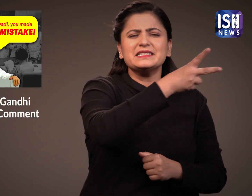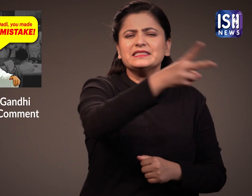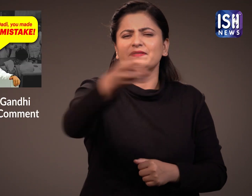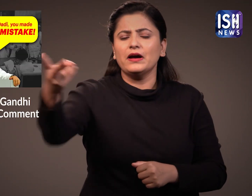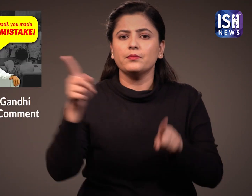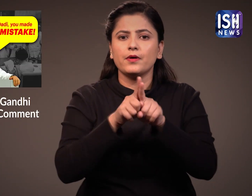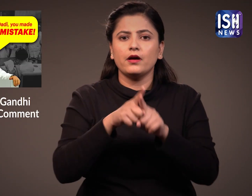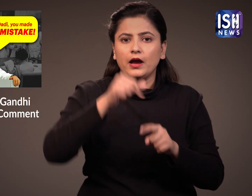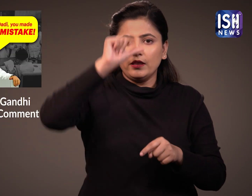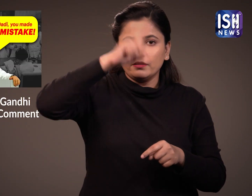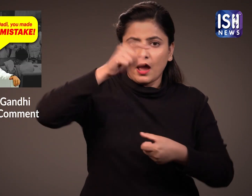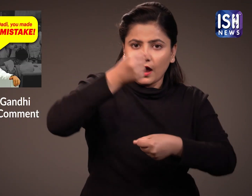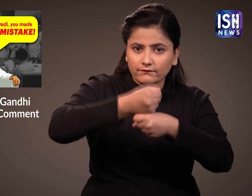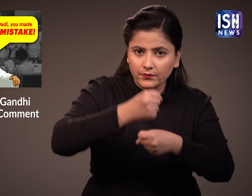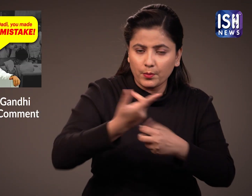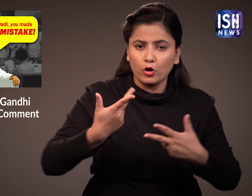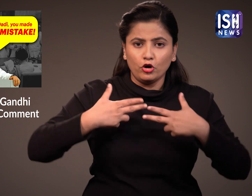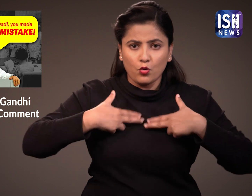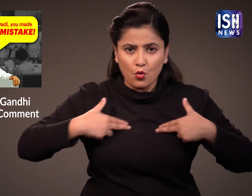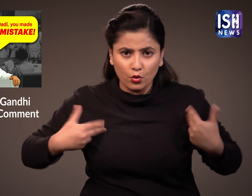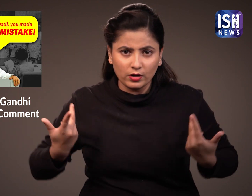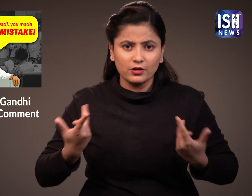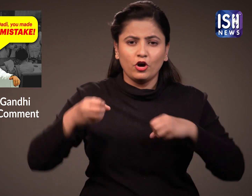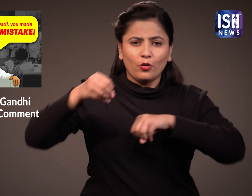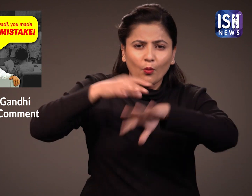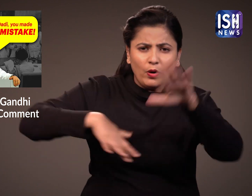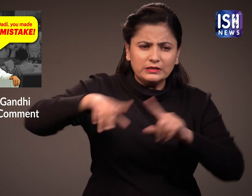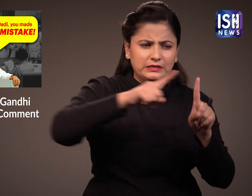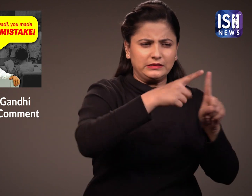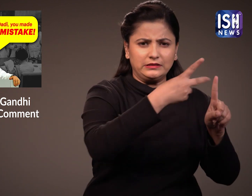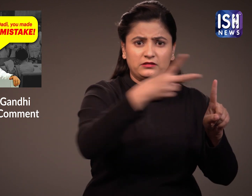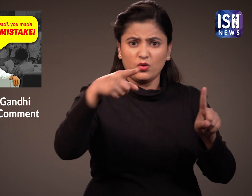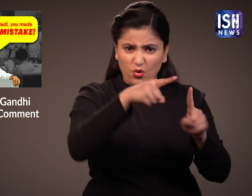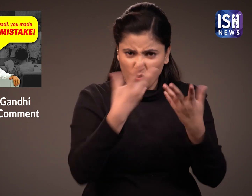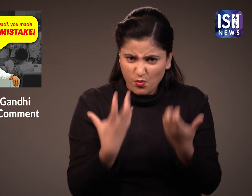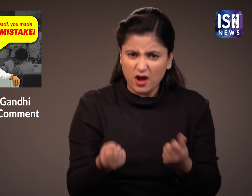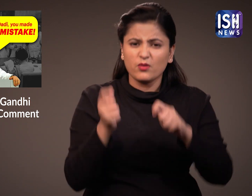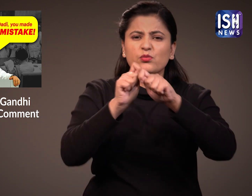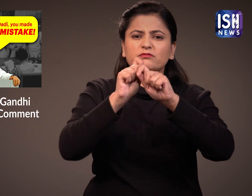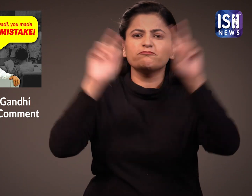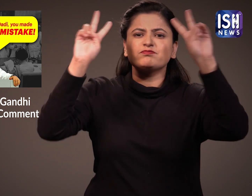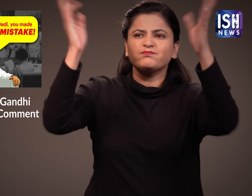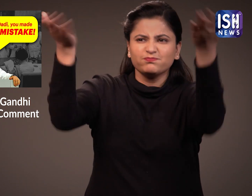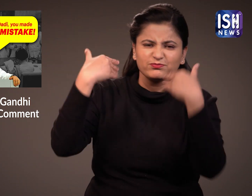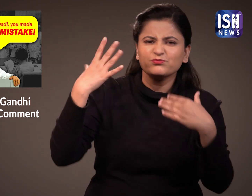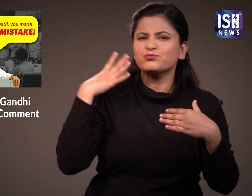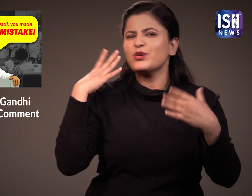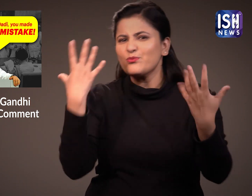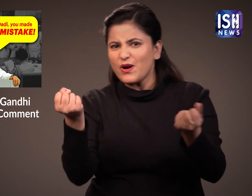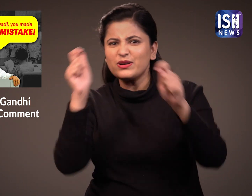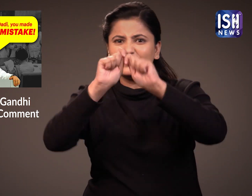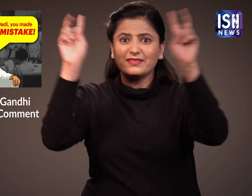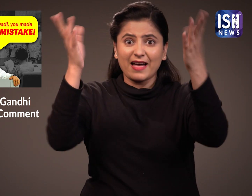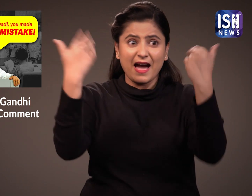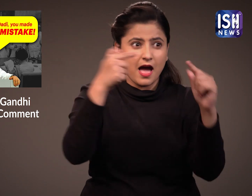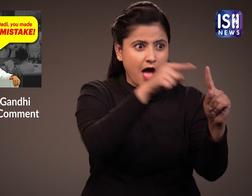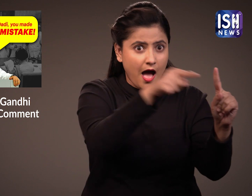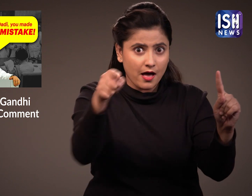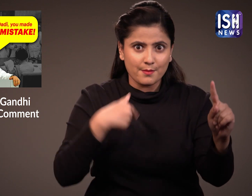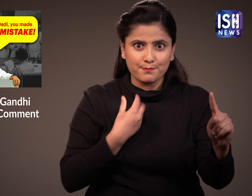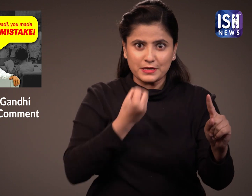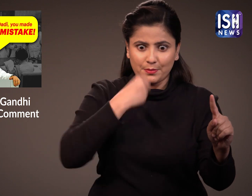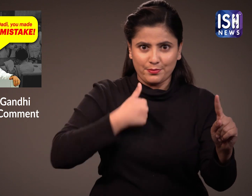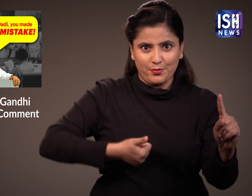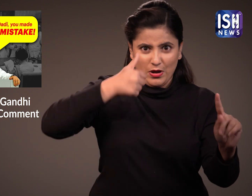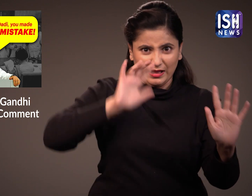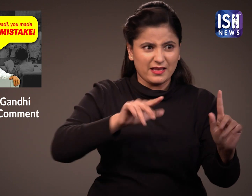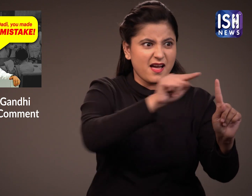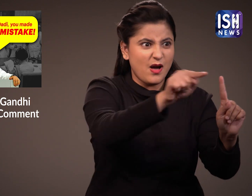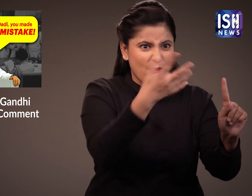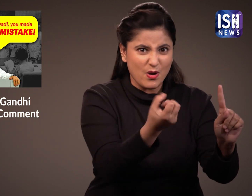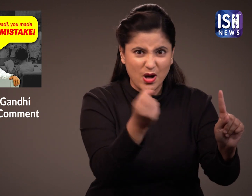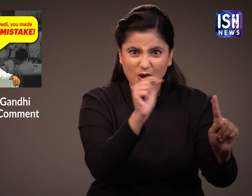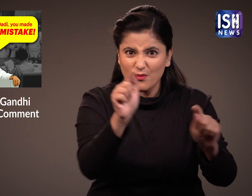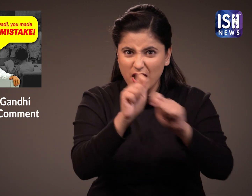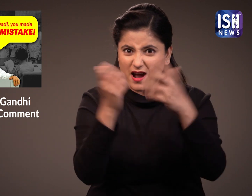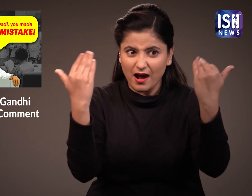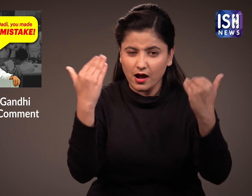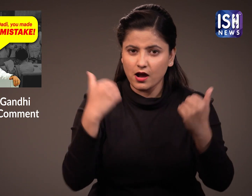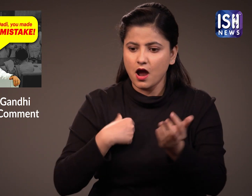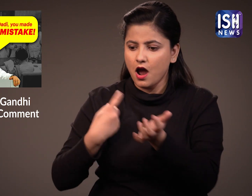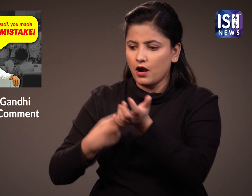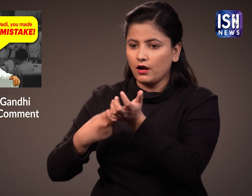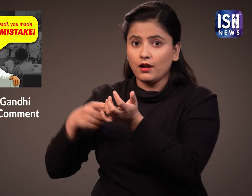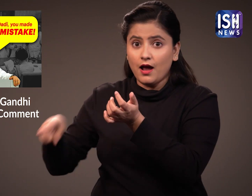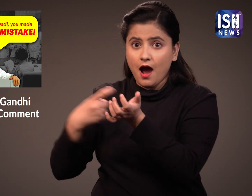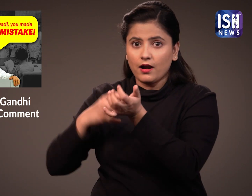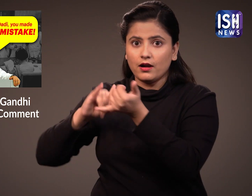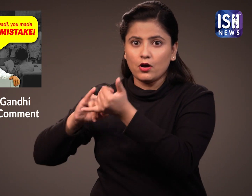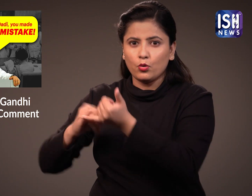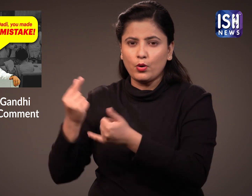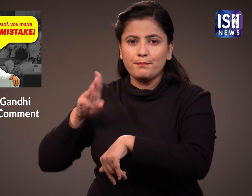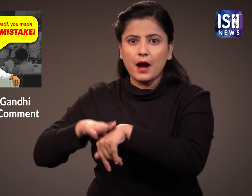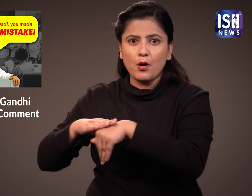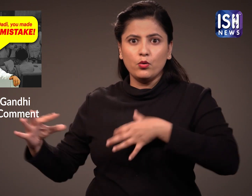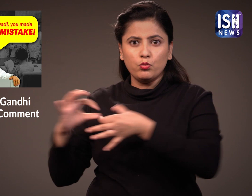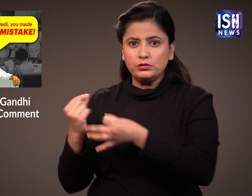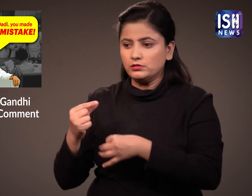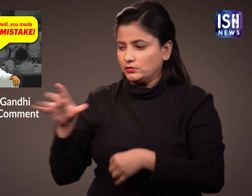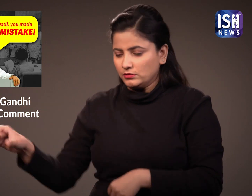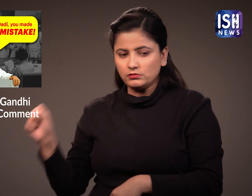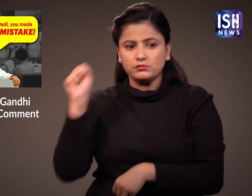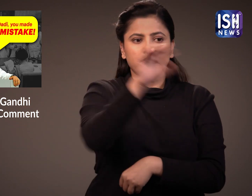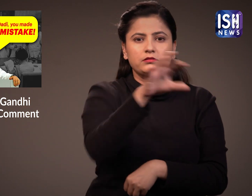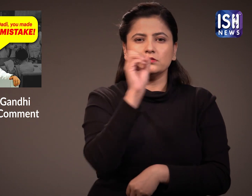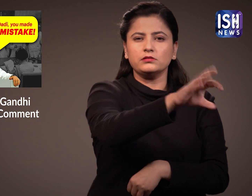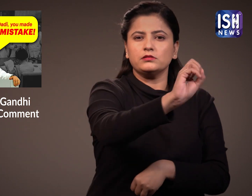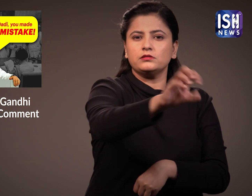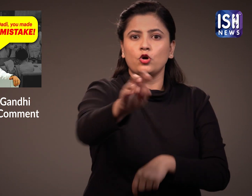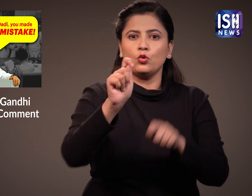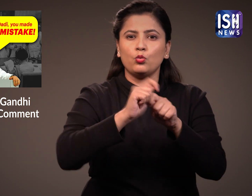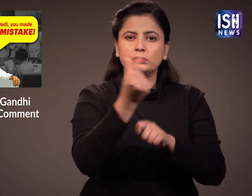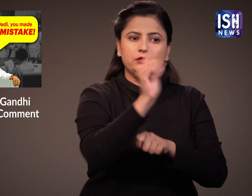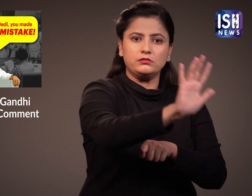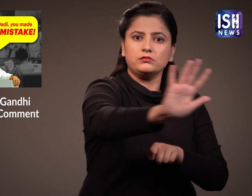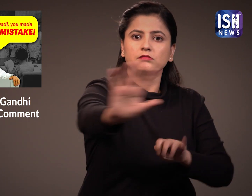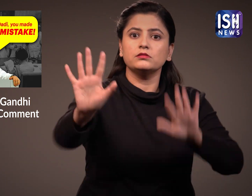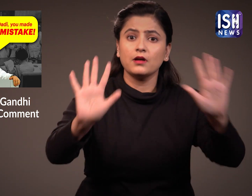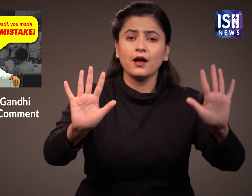Currently the BJP is filling all institutional posts with the RSS members.